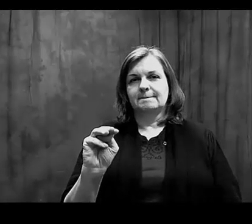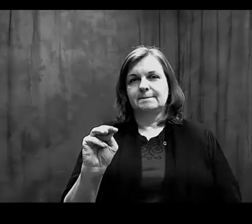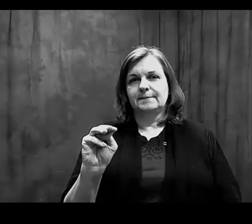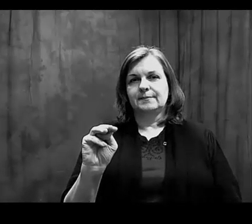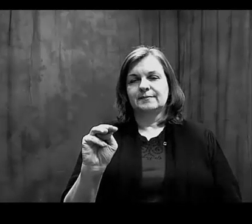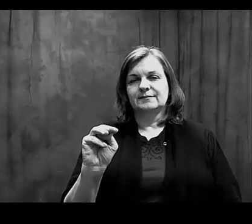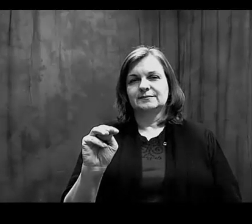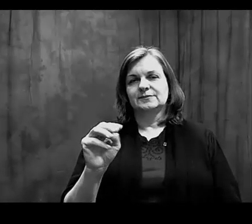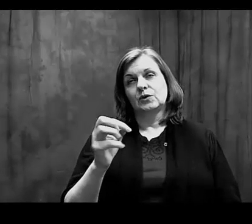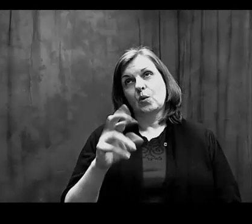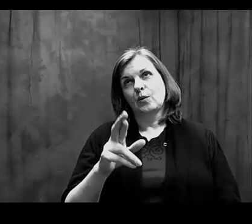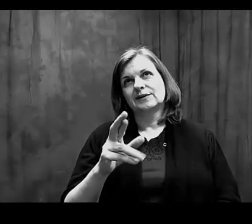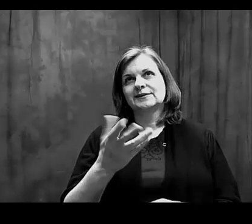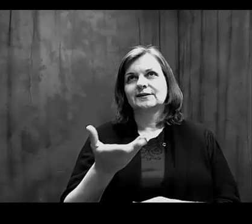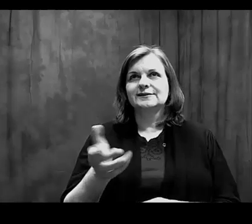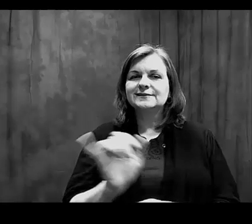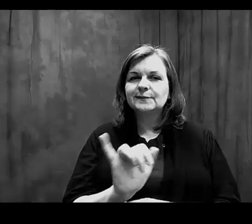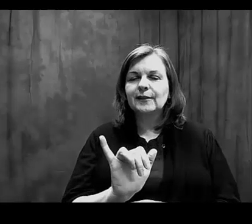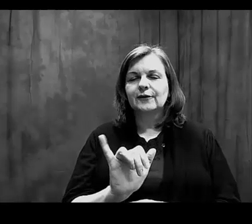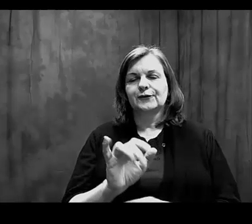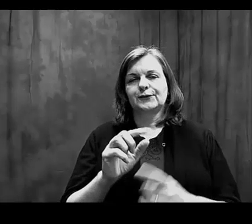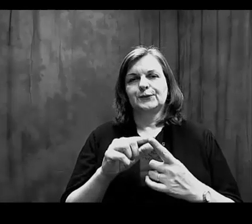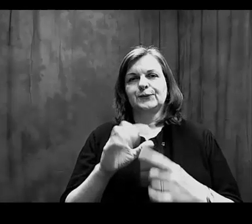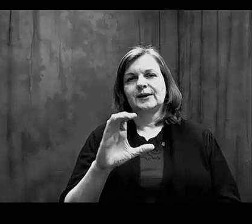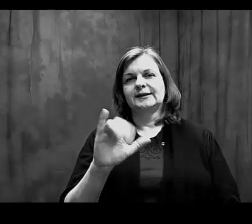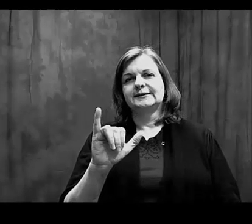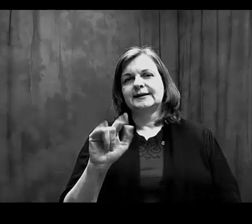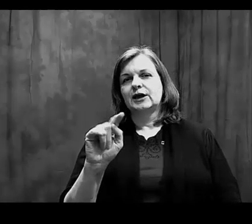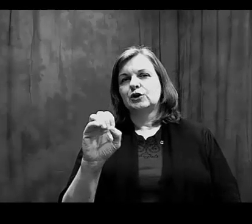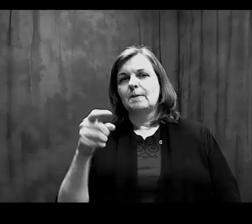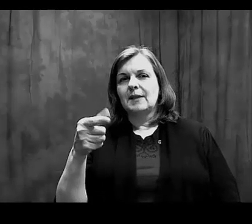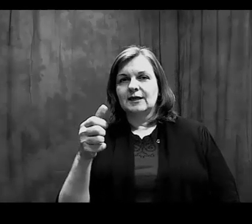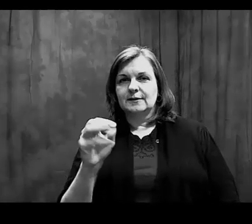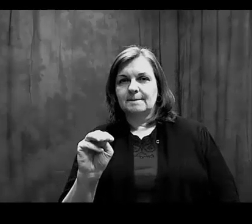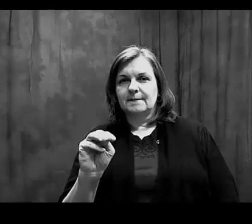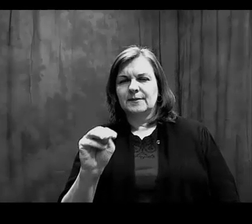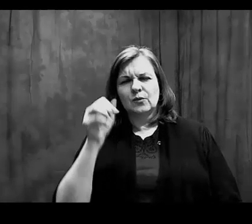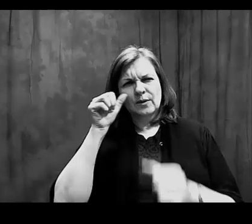cytoplasm remember is the filling in all of our cells so as the cells